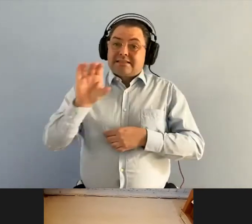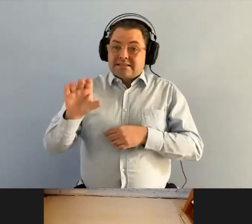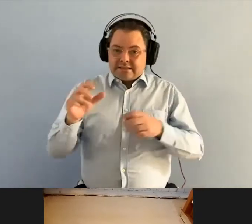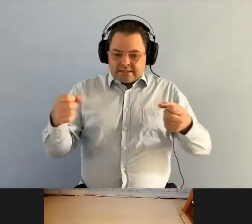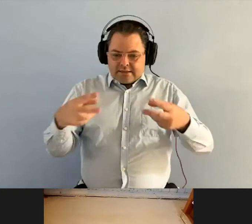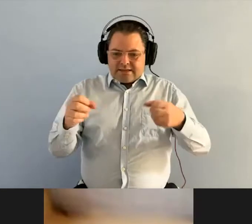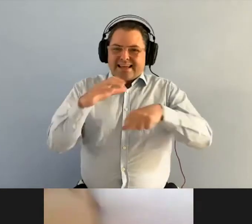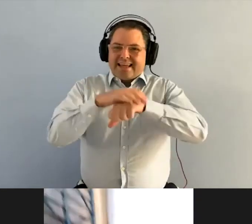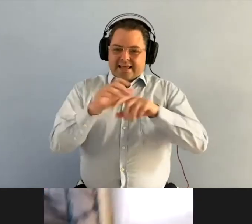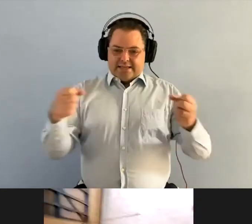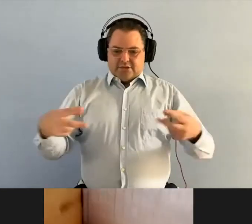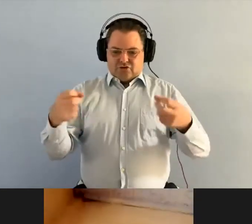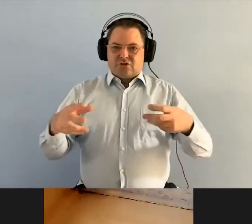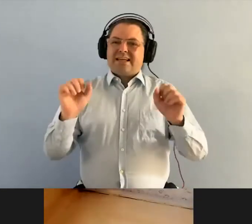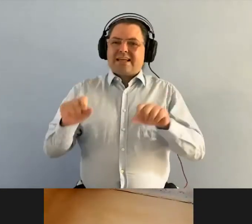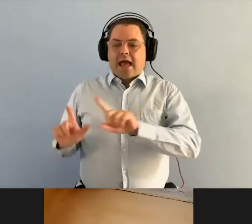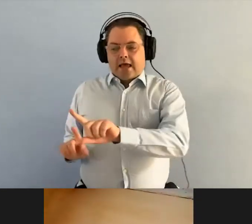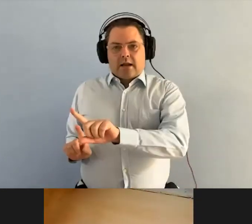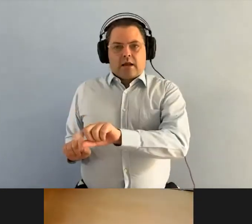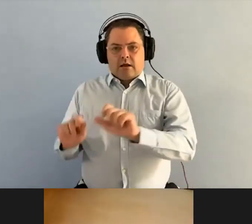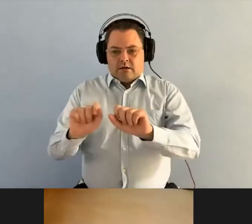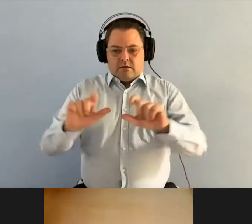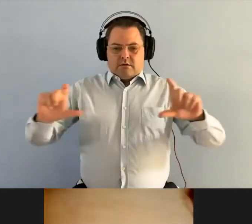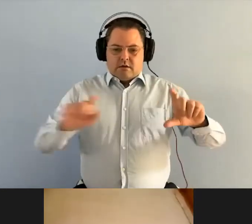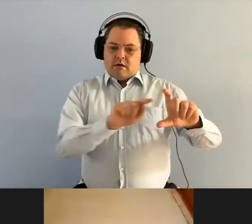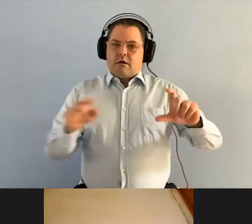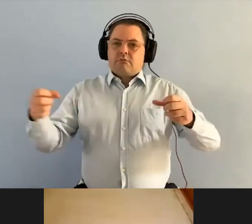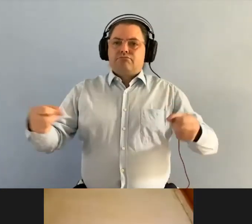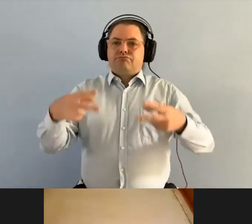access the captioning in the link that is shared